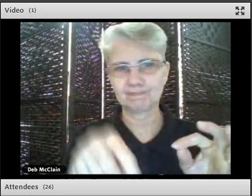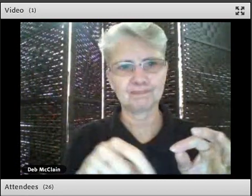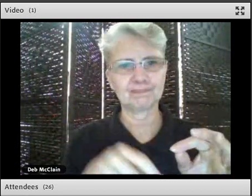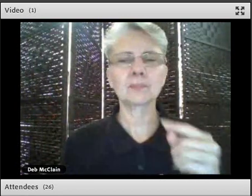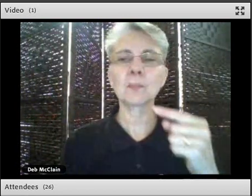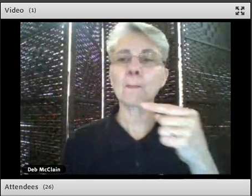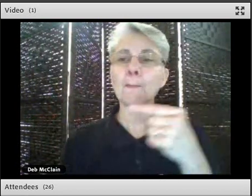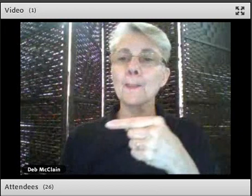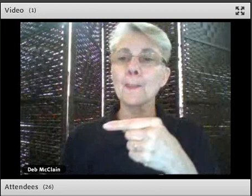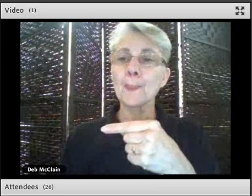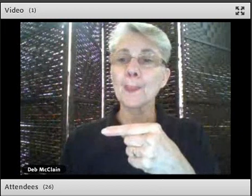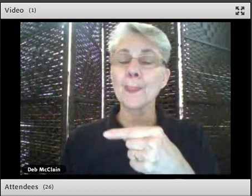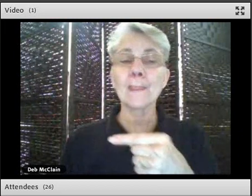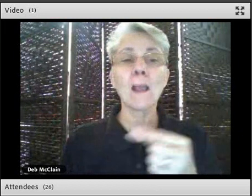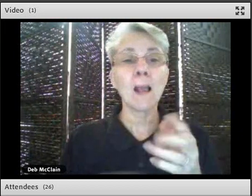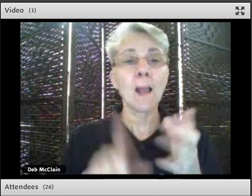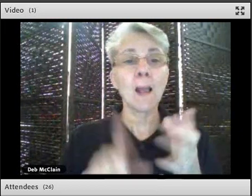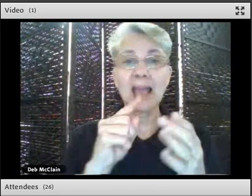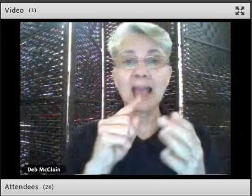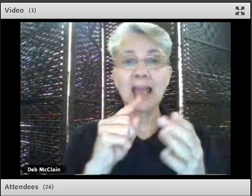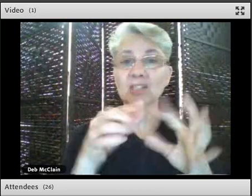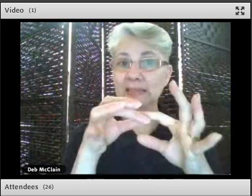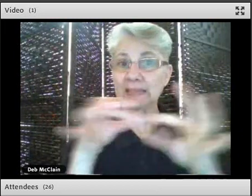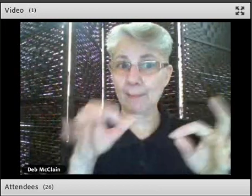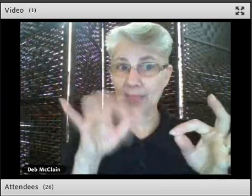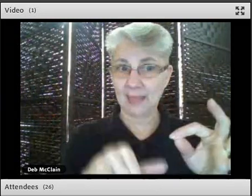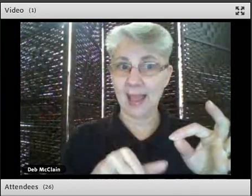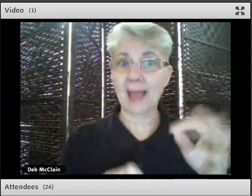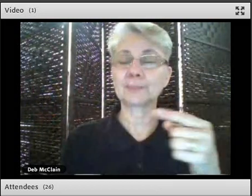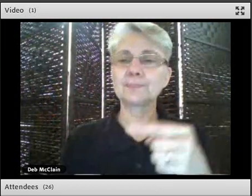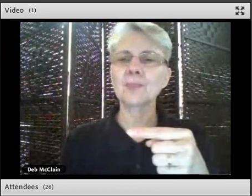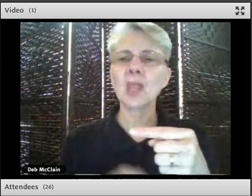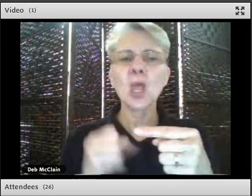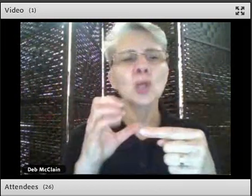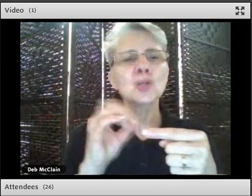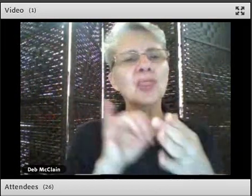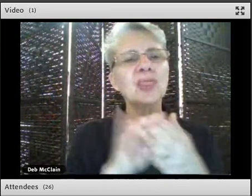So, this is a core element for RDA.